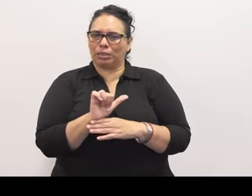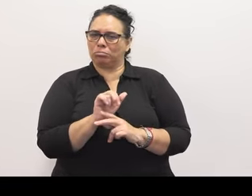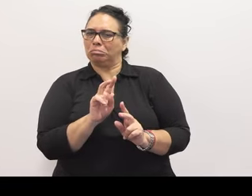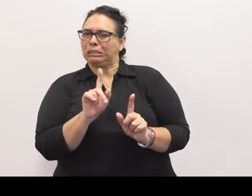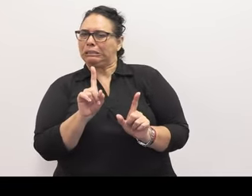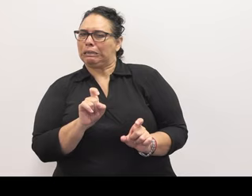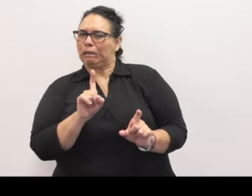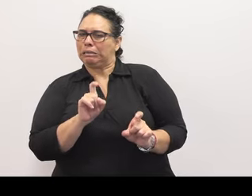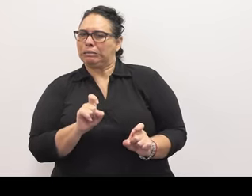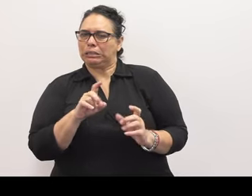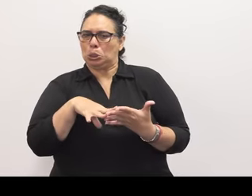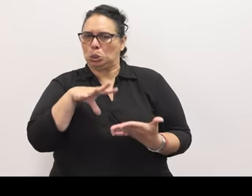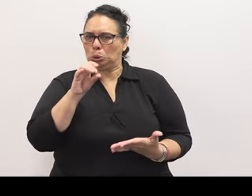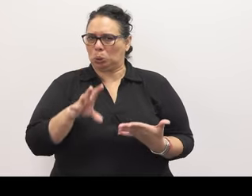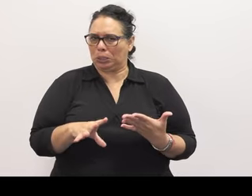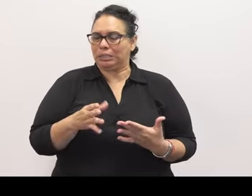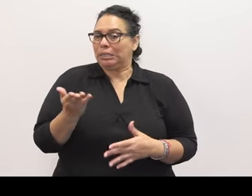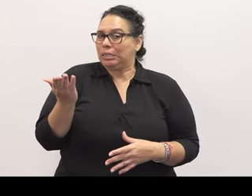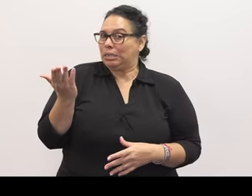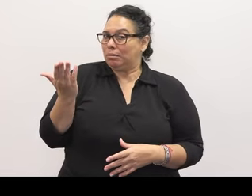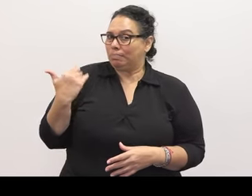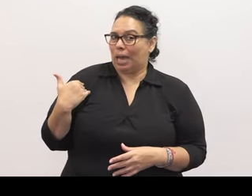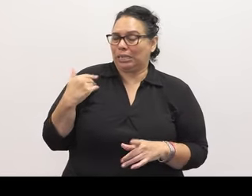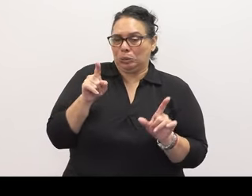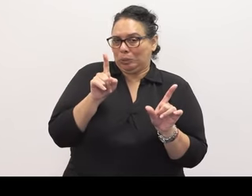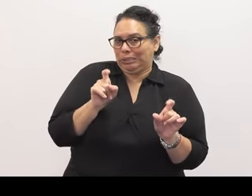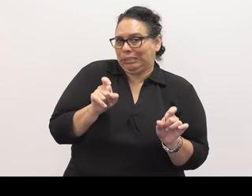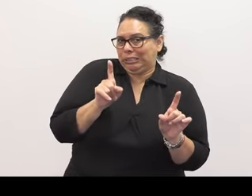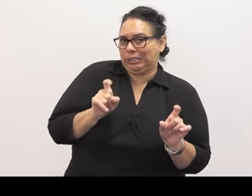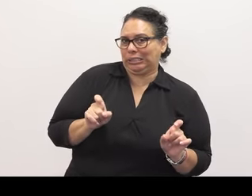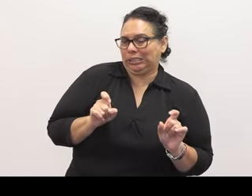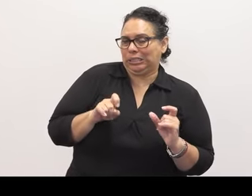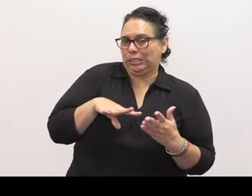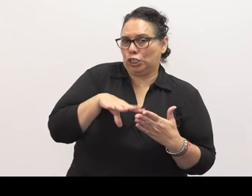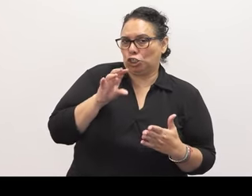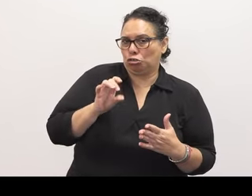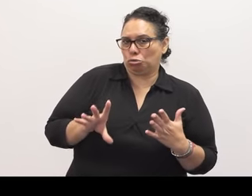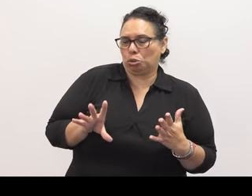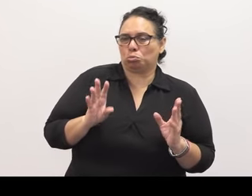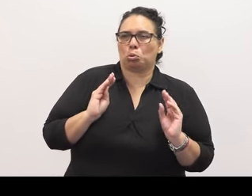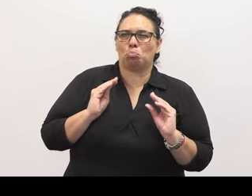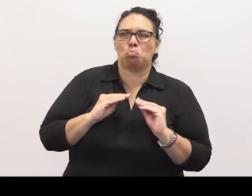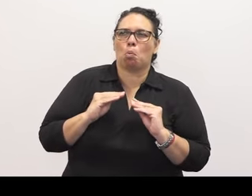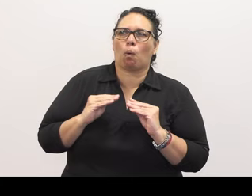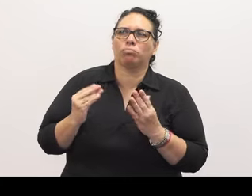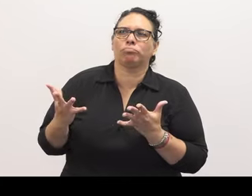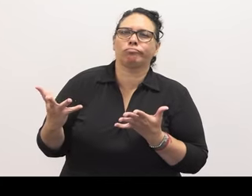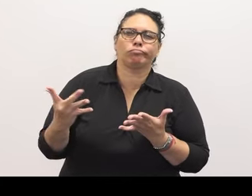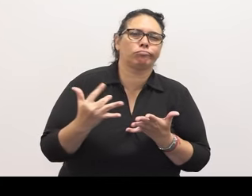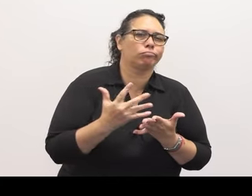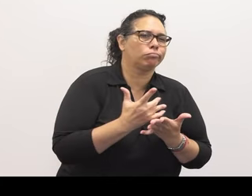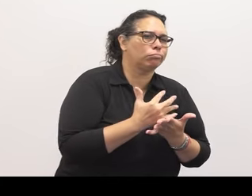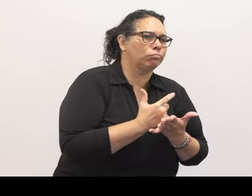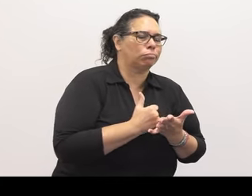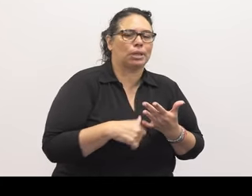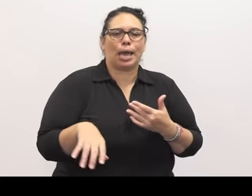In the past we would assess our students, and it was more to gather baseline data. Sometimes students,